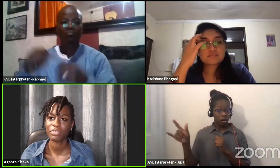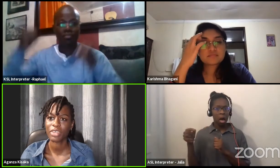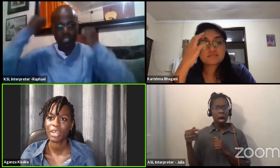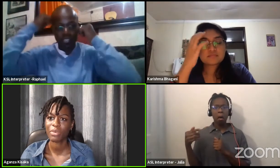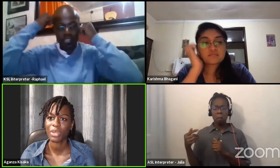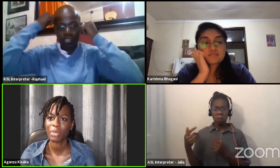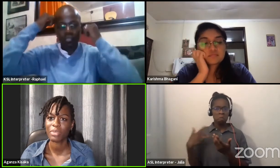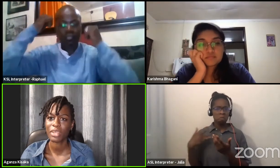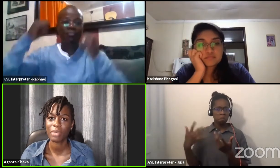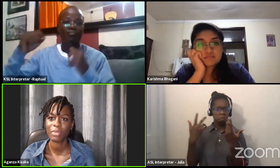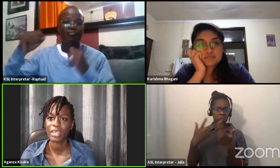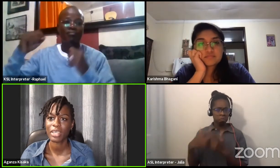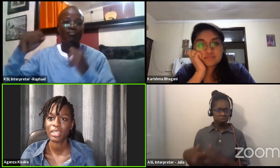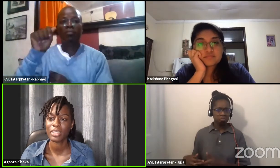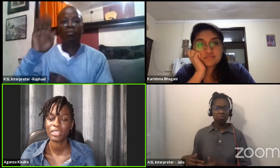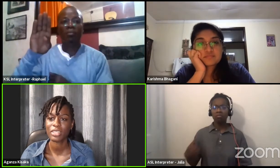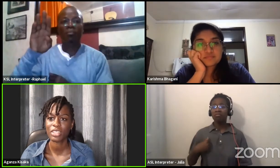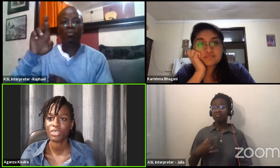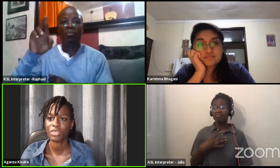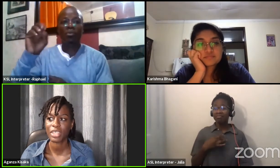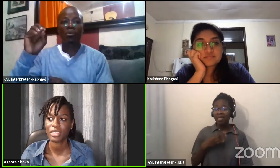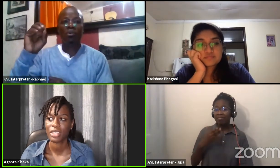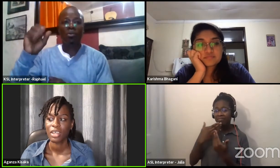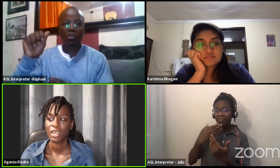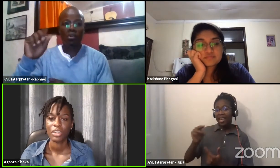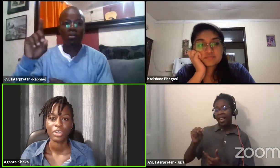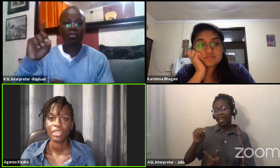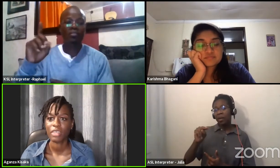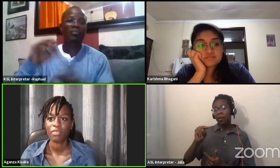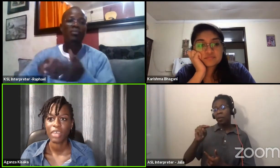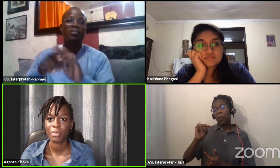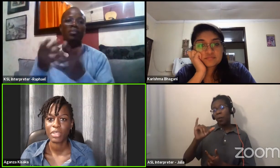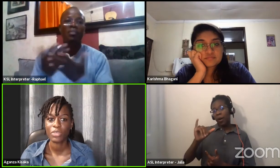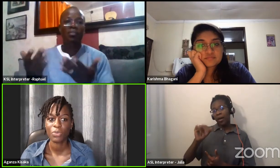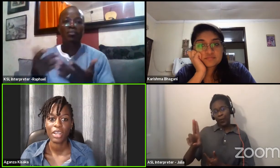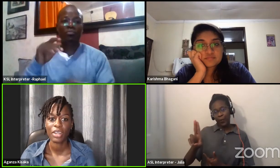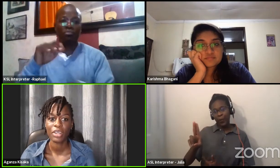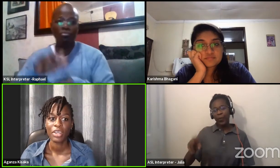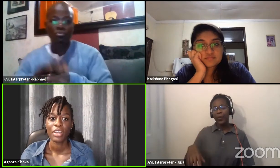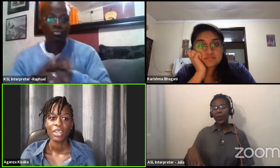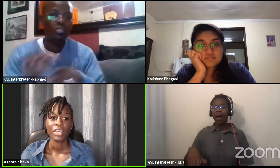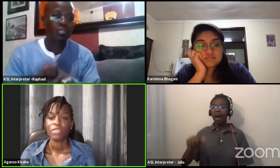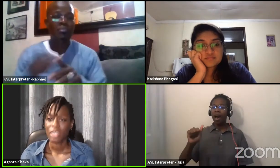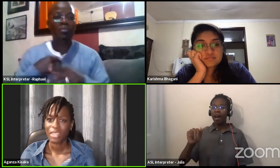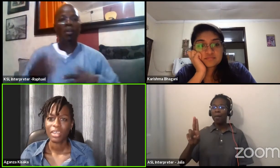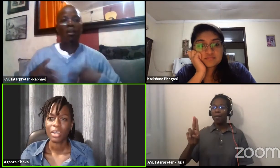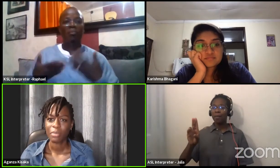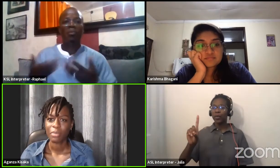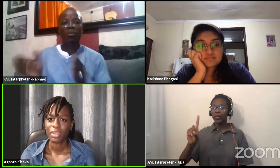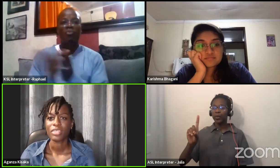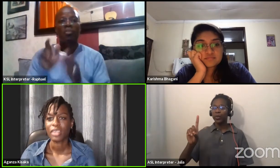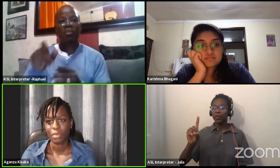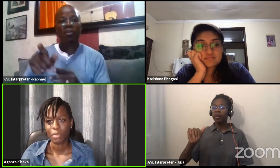for NYU Abu Dhabi had such a great learning environment where if you need a camera, there's a camera